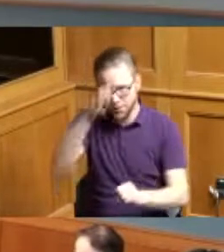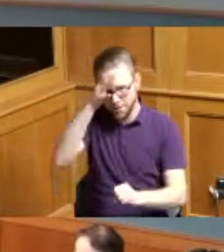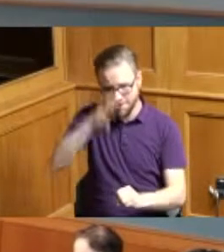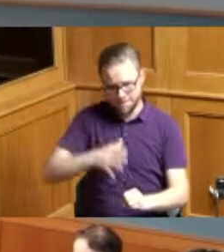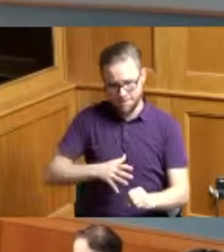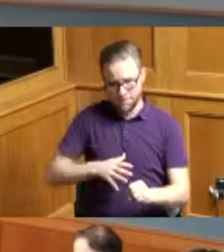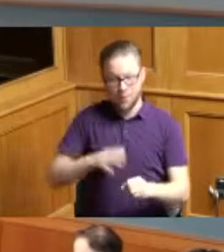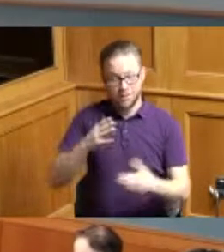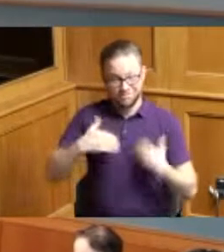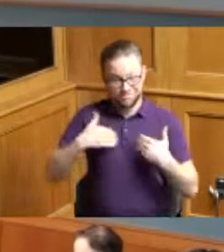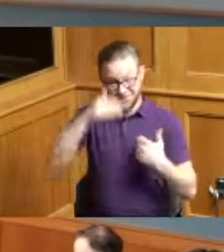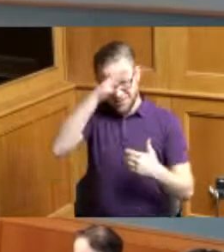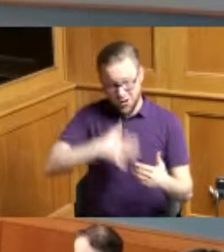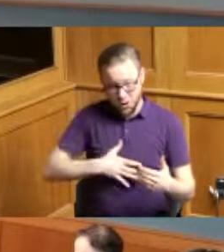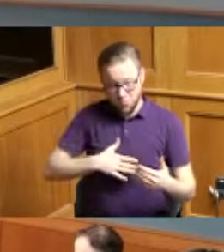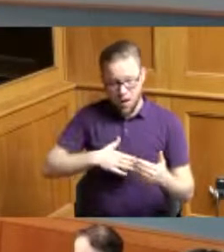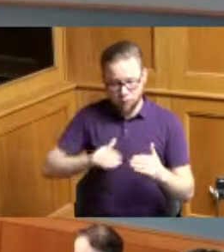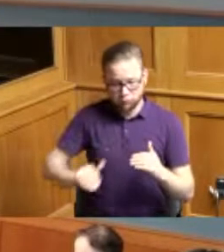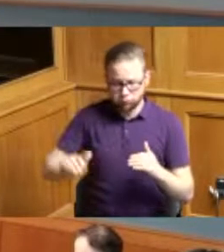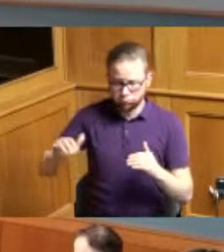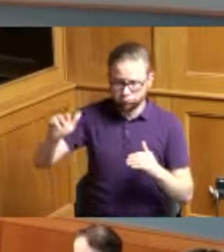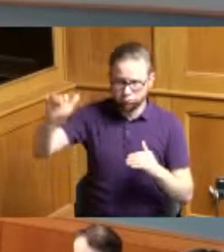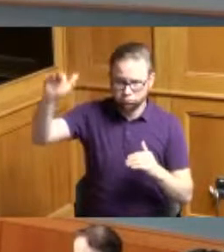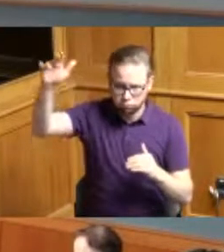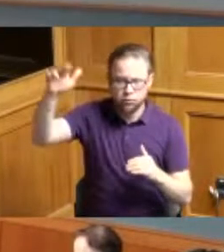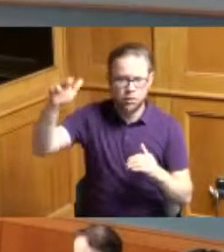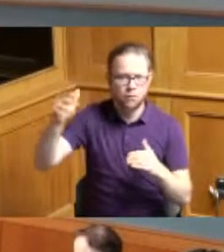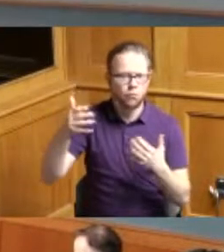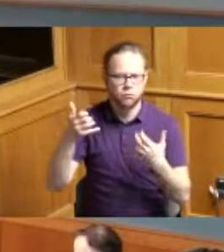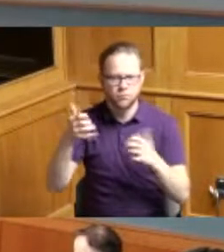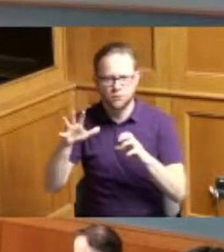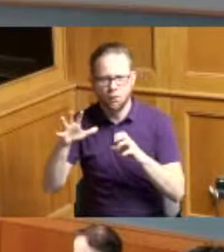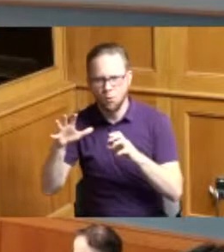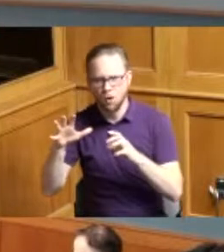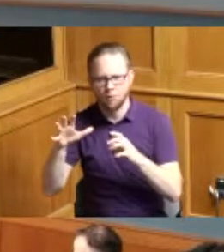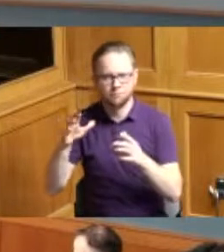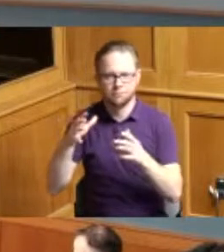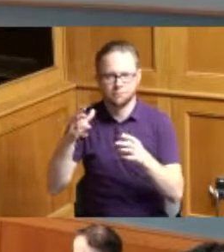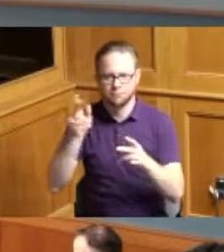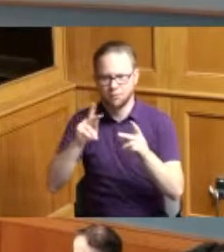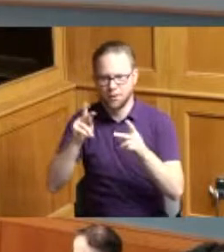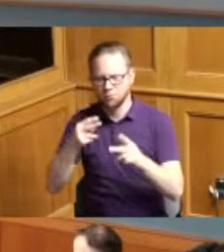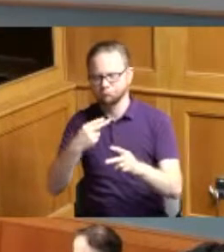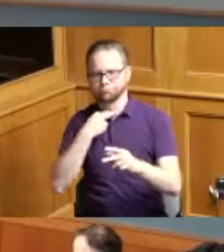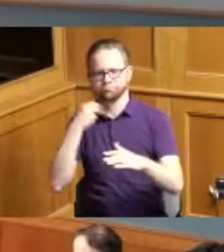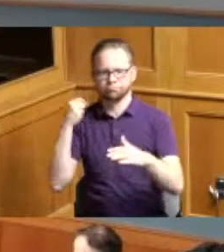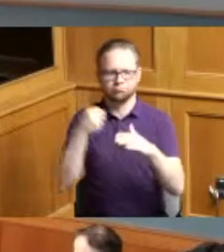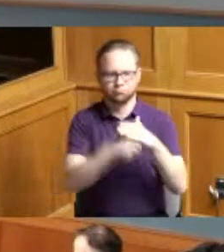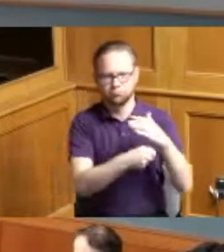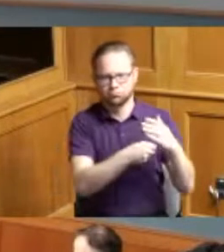our goal is to close the pipeline to prison mentorship build confidence and instill hope